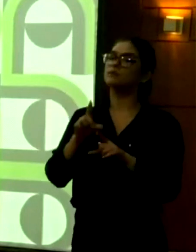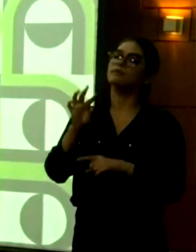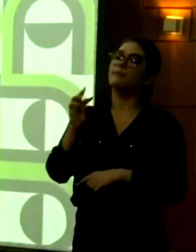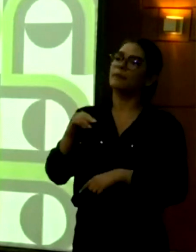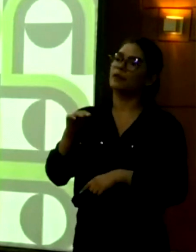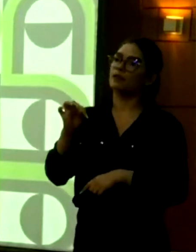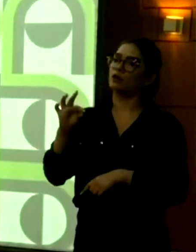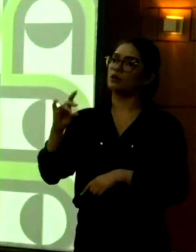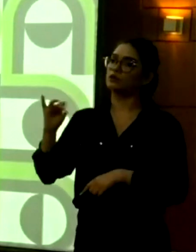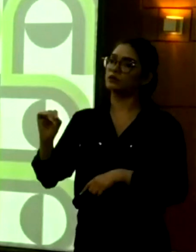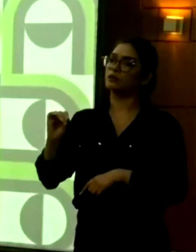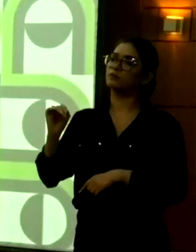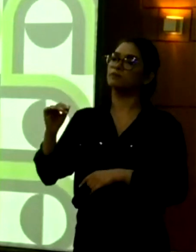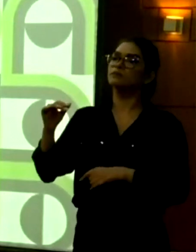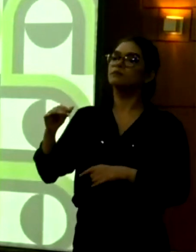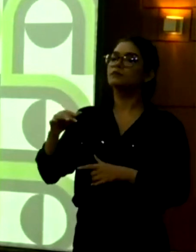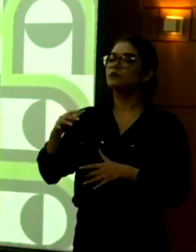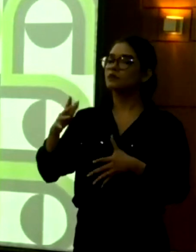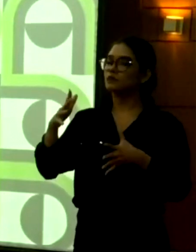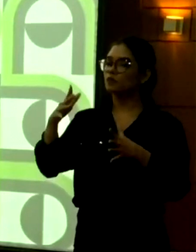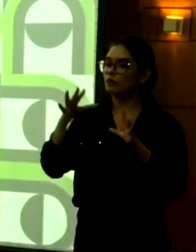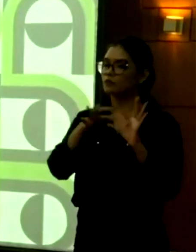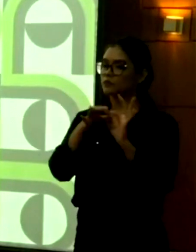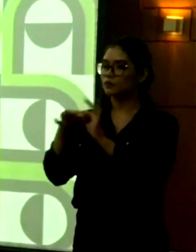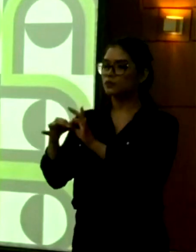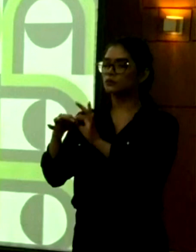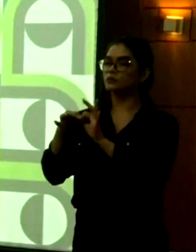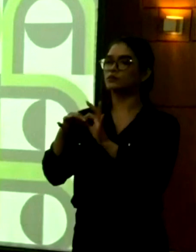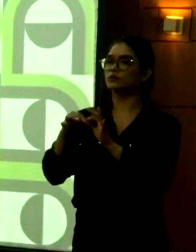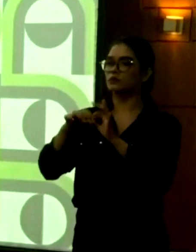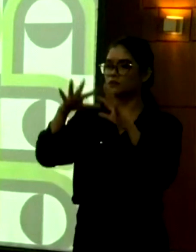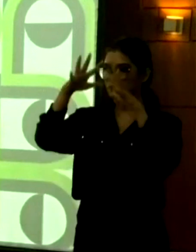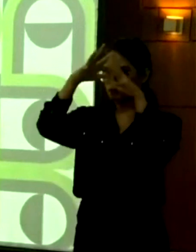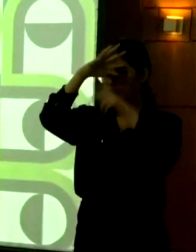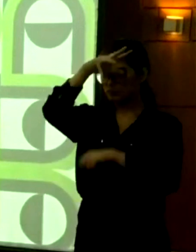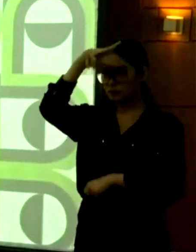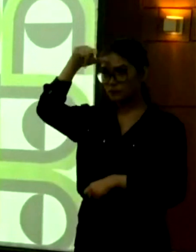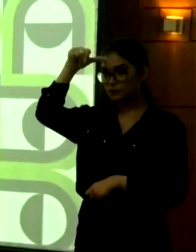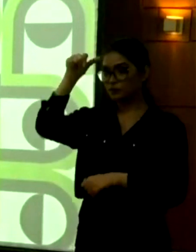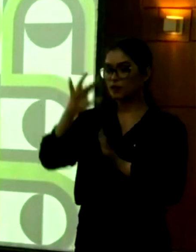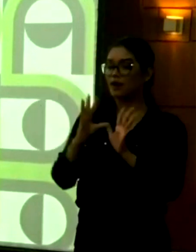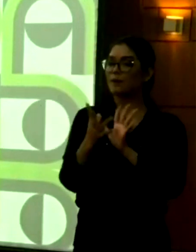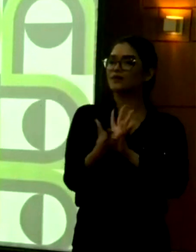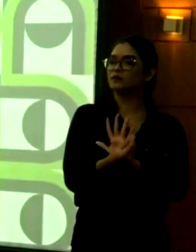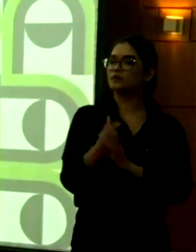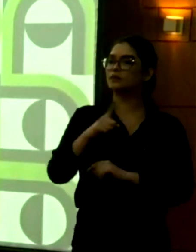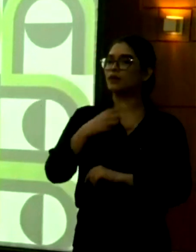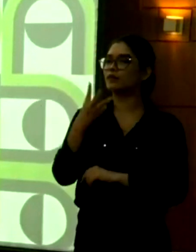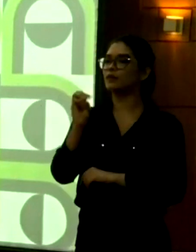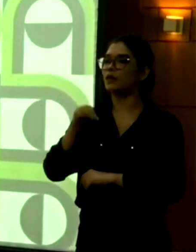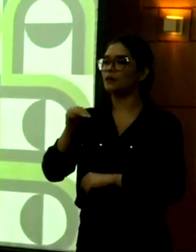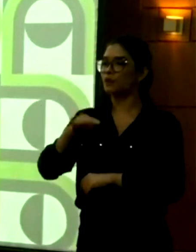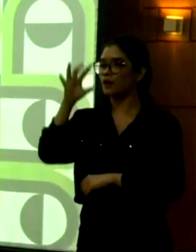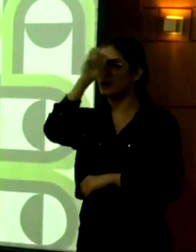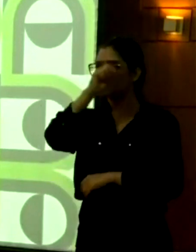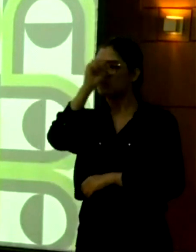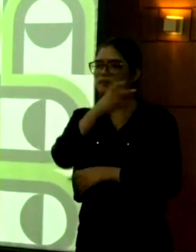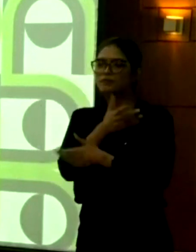and environmental sciences in the context of the Amazon we will have thirty minutes to learn, absorb everything in a little while